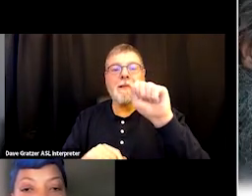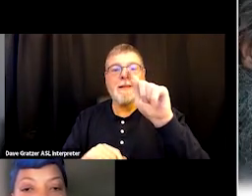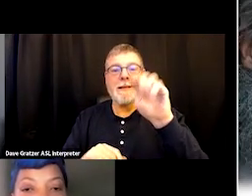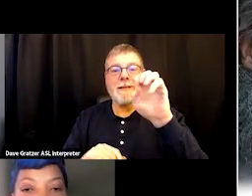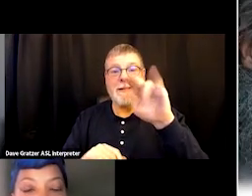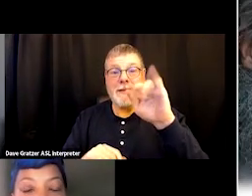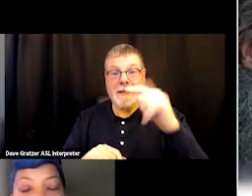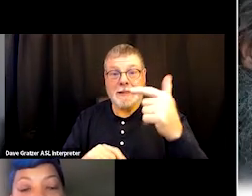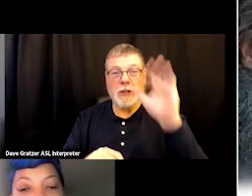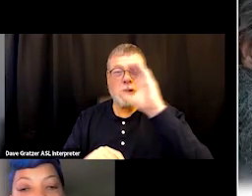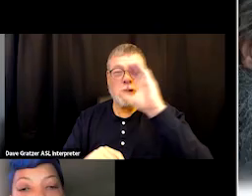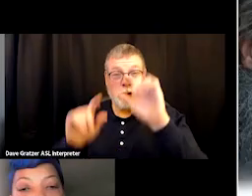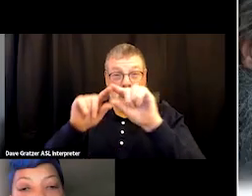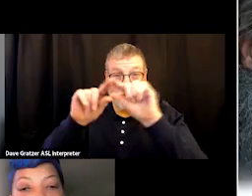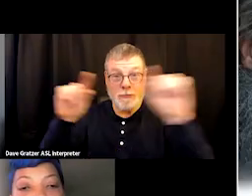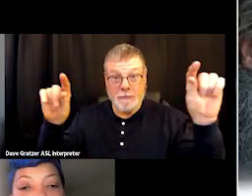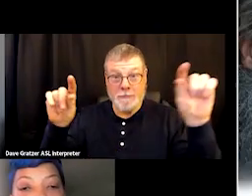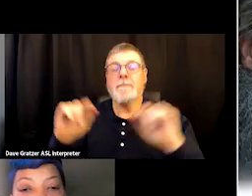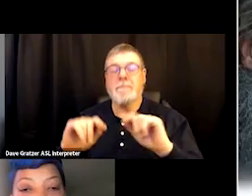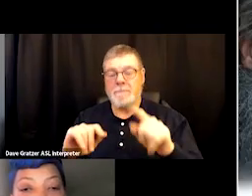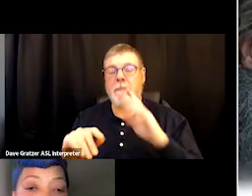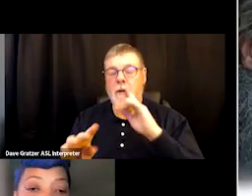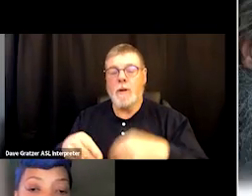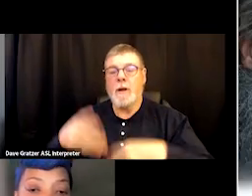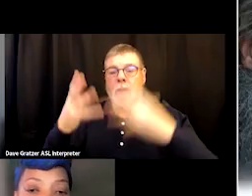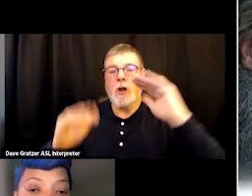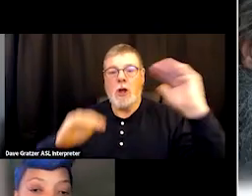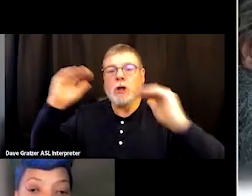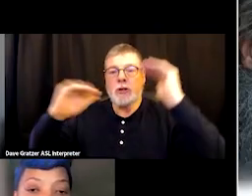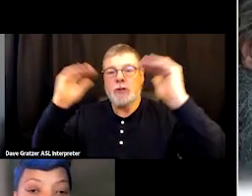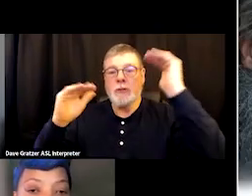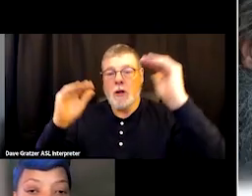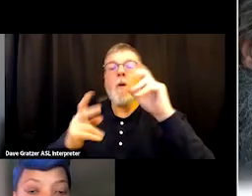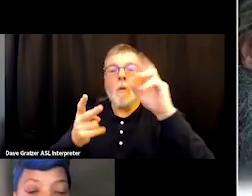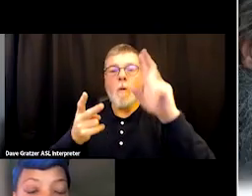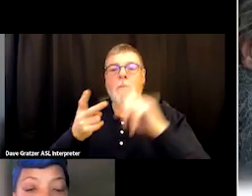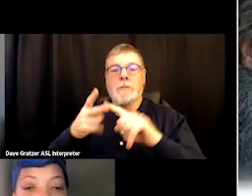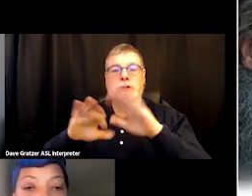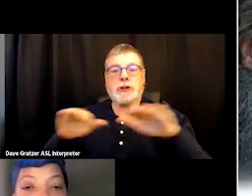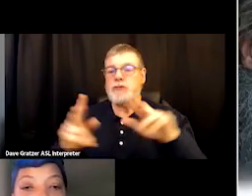and you'll come up with the adult listings or child listings, whichever one you choose,